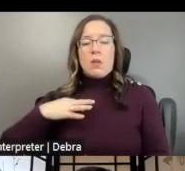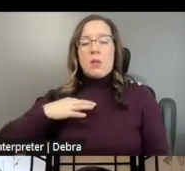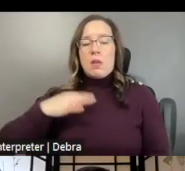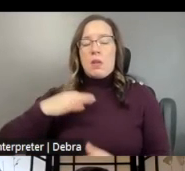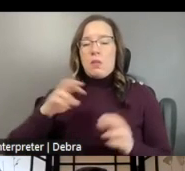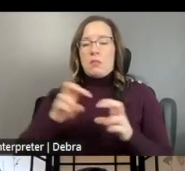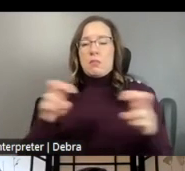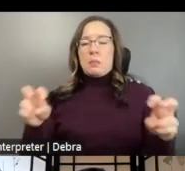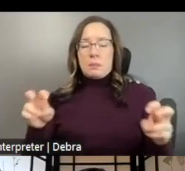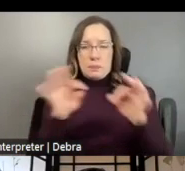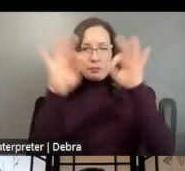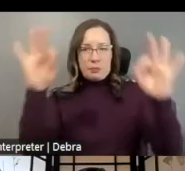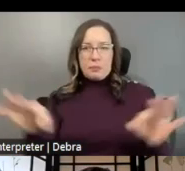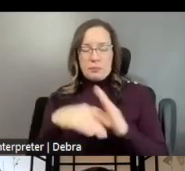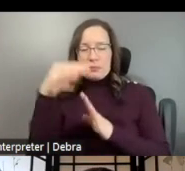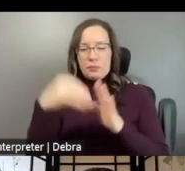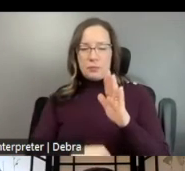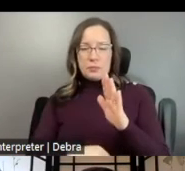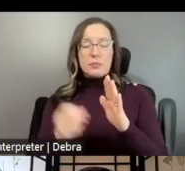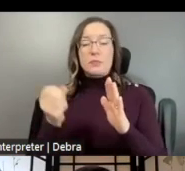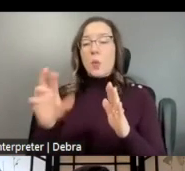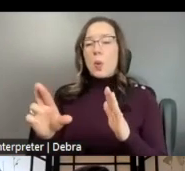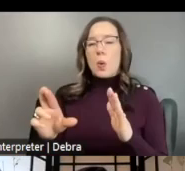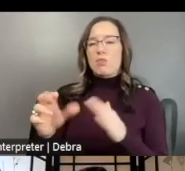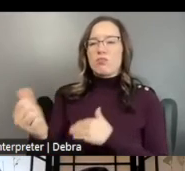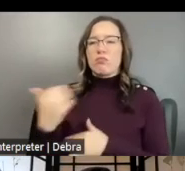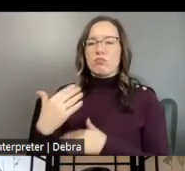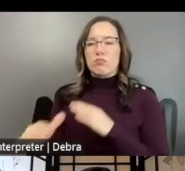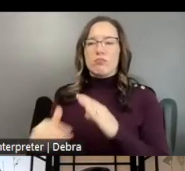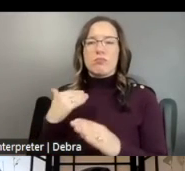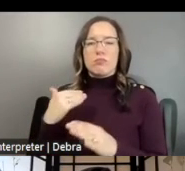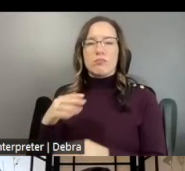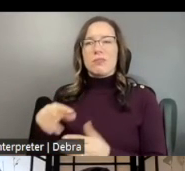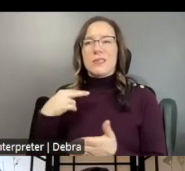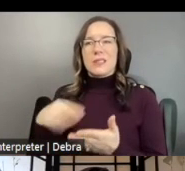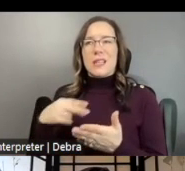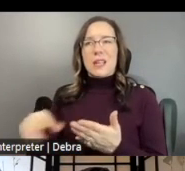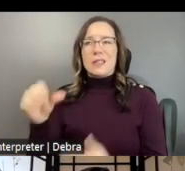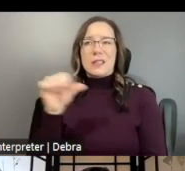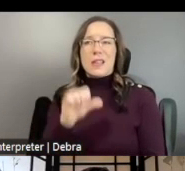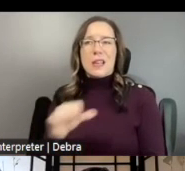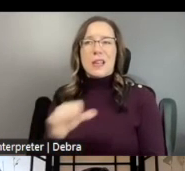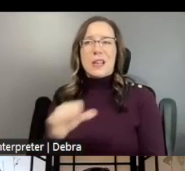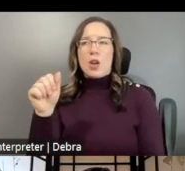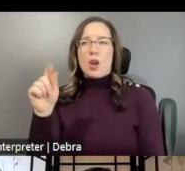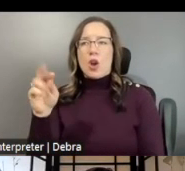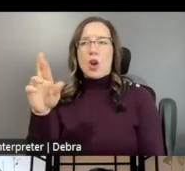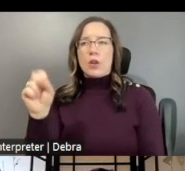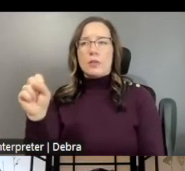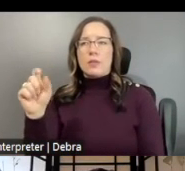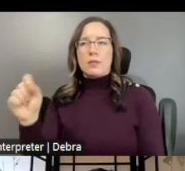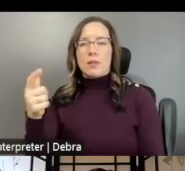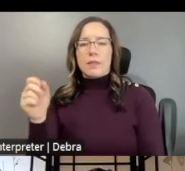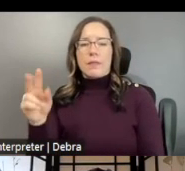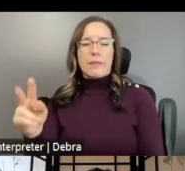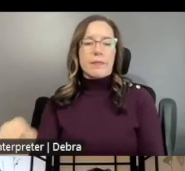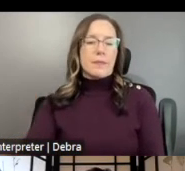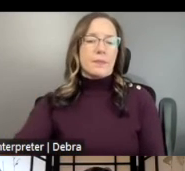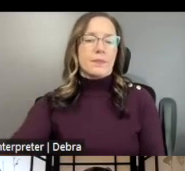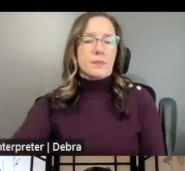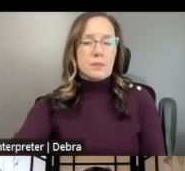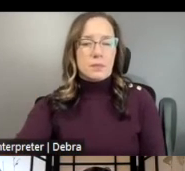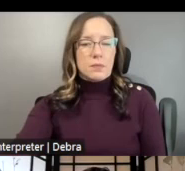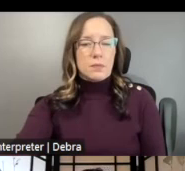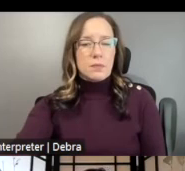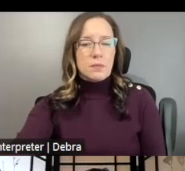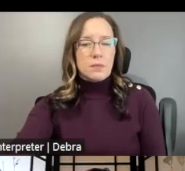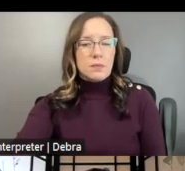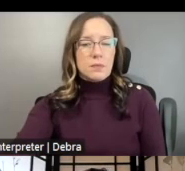FORM ONLINE OR, OR YOU CAN SEND US AN EMAIL AT DANCE AT ARTS.GOV. IN GENERAL, START EVERYTHING